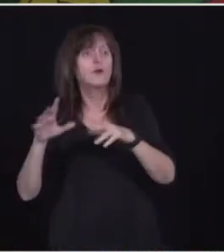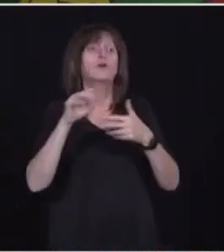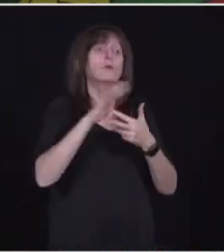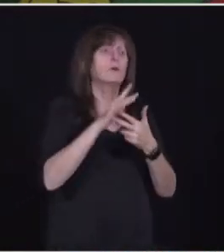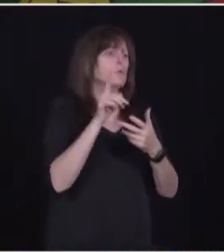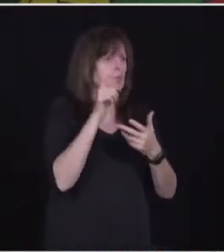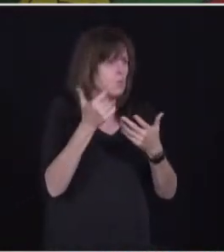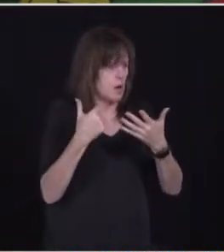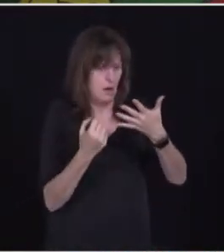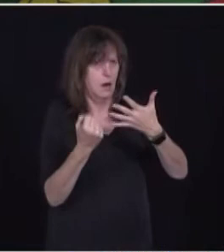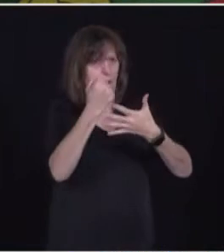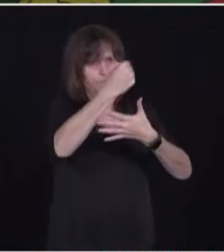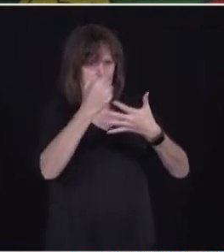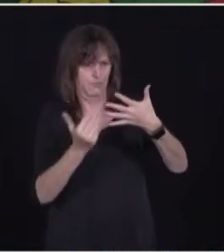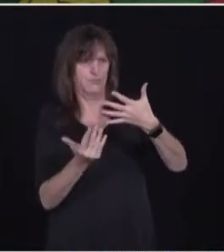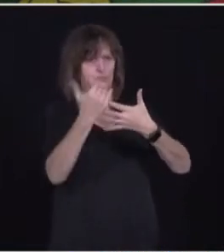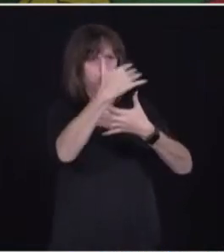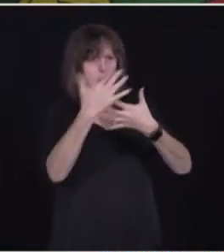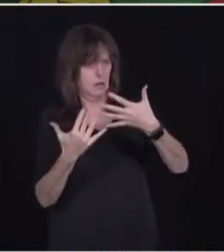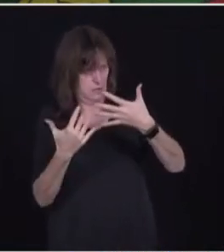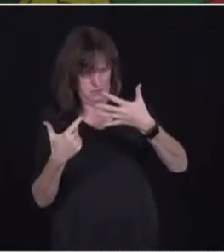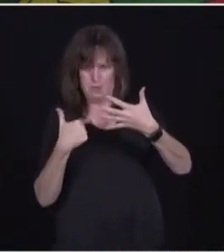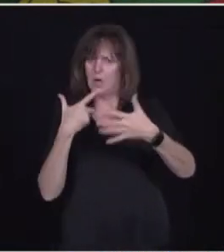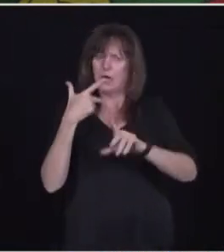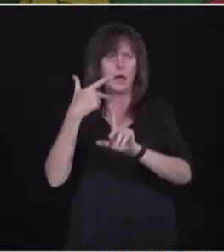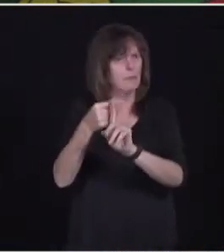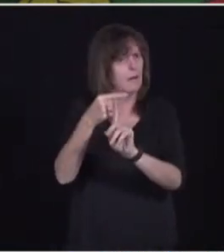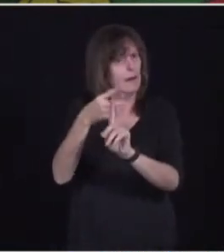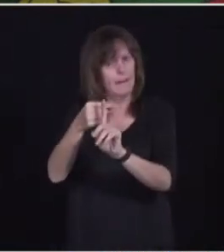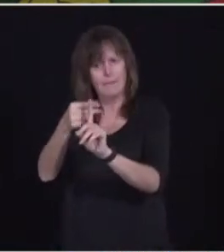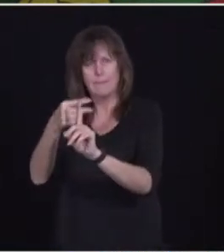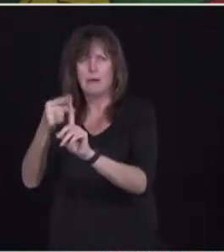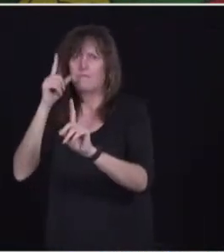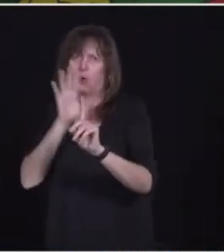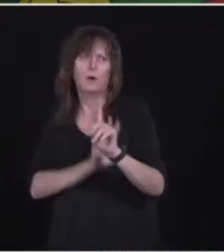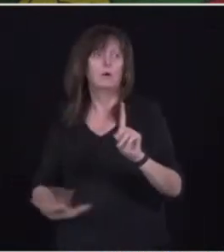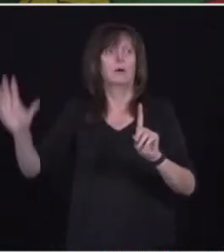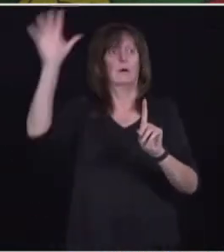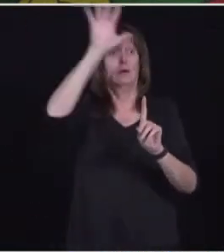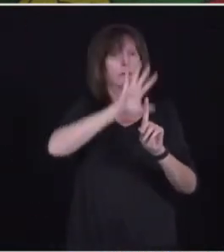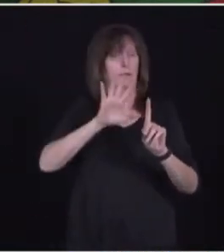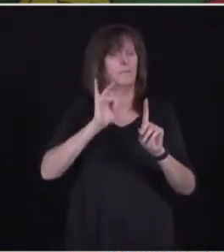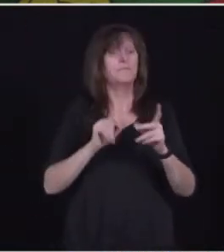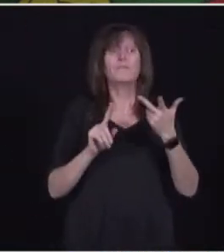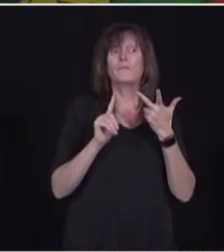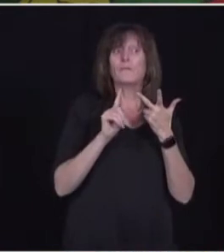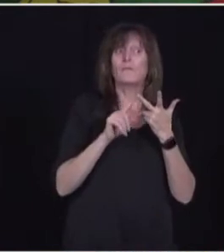curse, tax the cabinet for recommendations as the priorities beyond the vulnerable and the healthcare worker so we can start showing